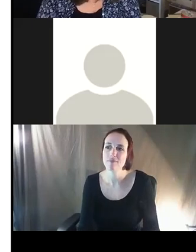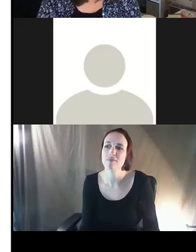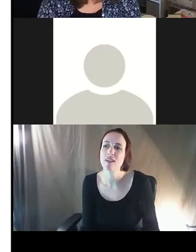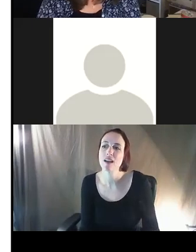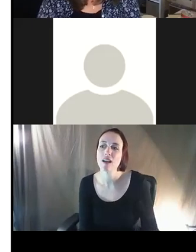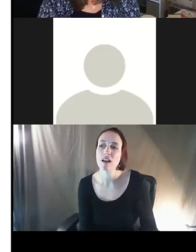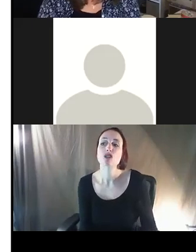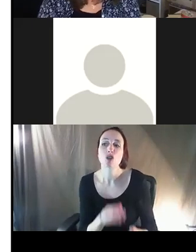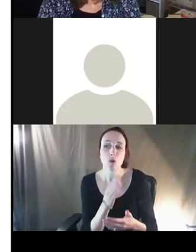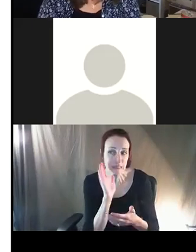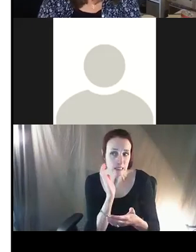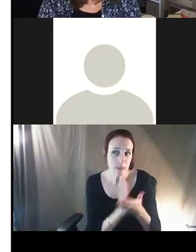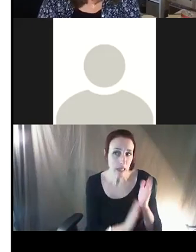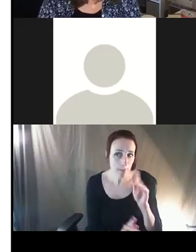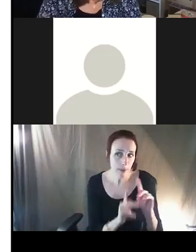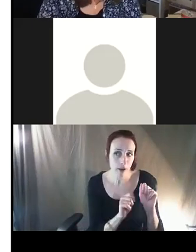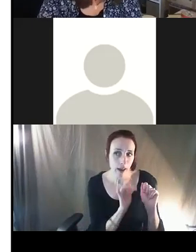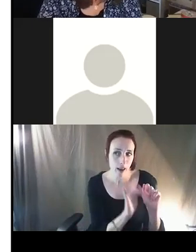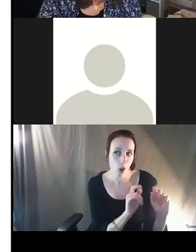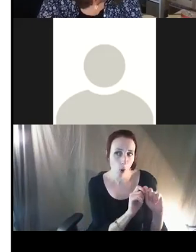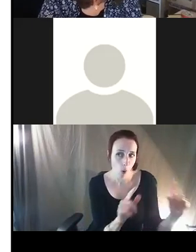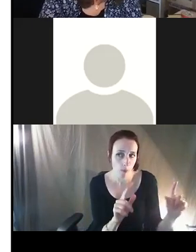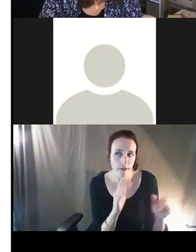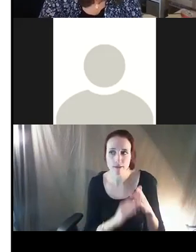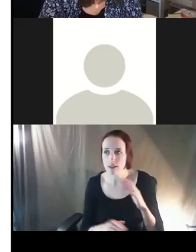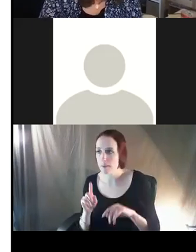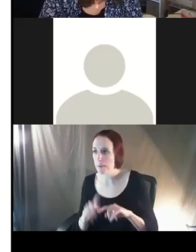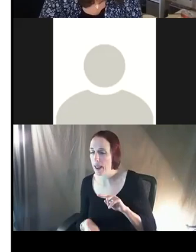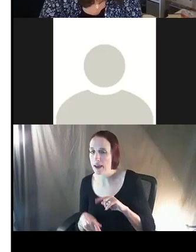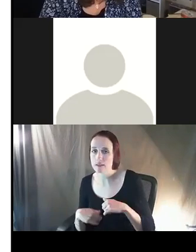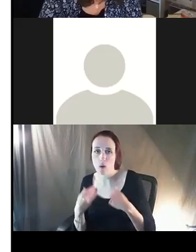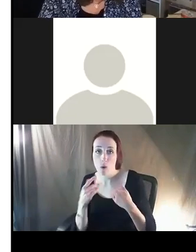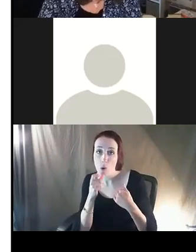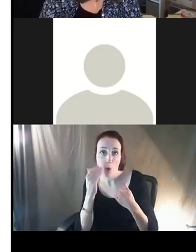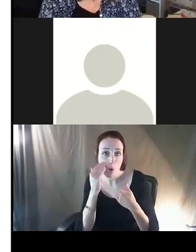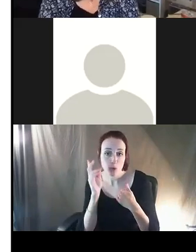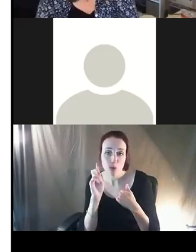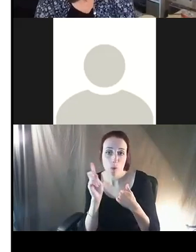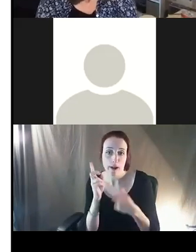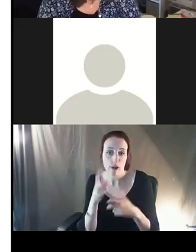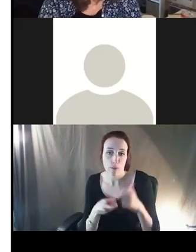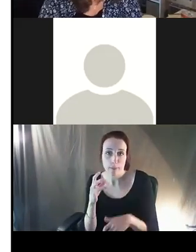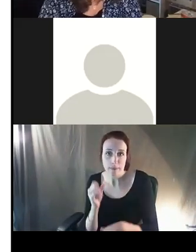and some are not. Who knows which side of the firewall we are having issues. Jennie Delisi: All of the links should be